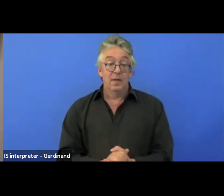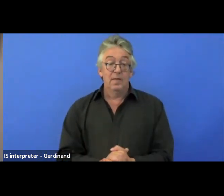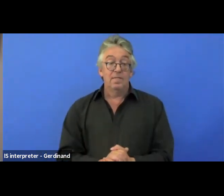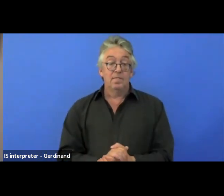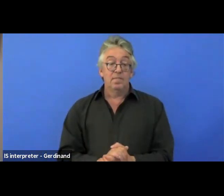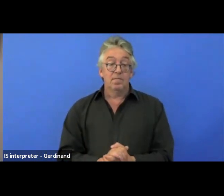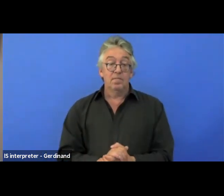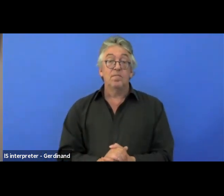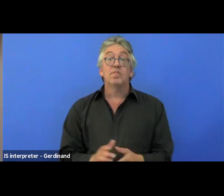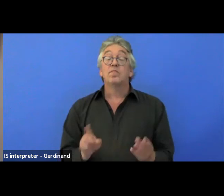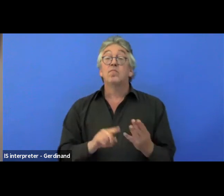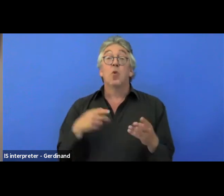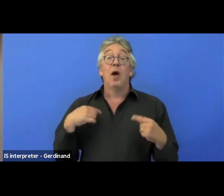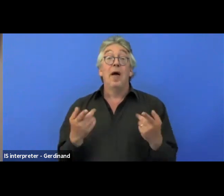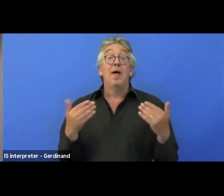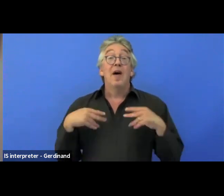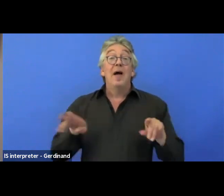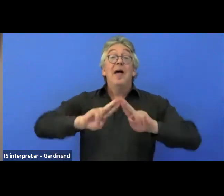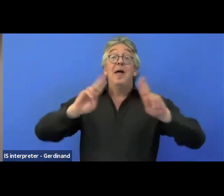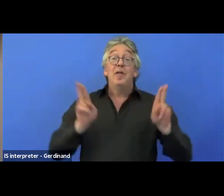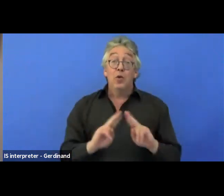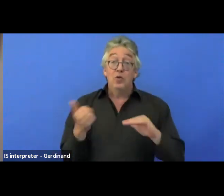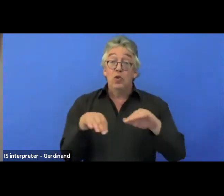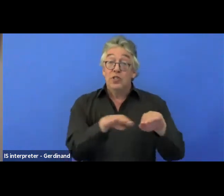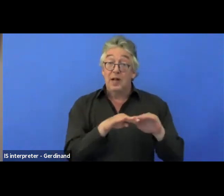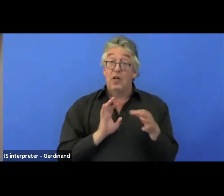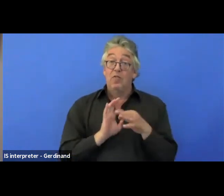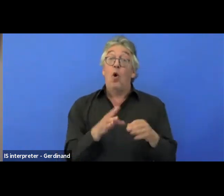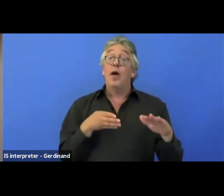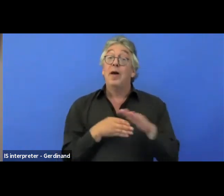We have an international standard on the built environment,